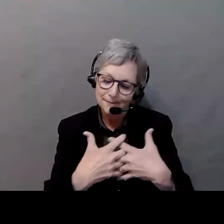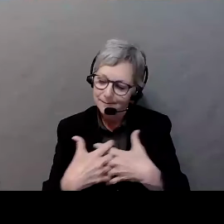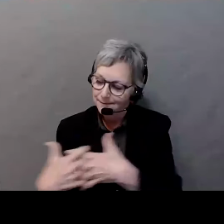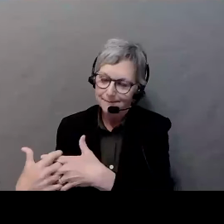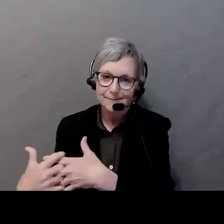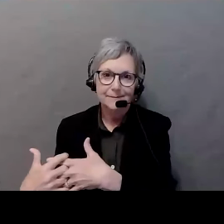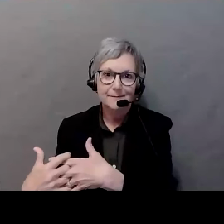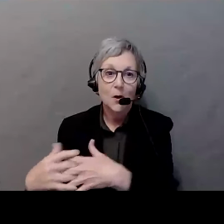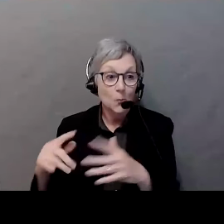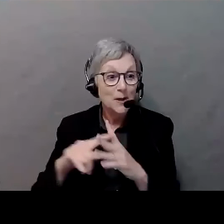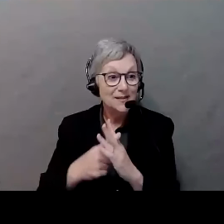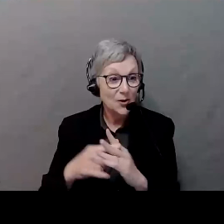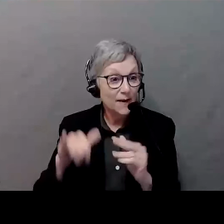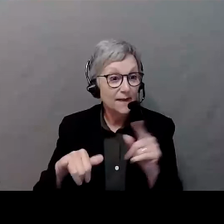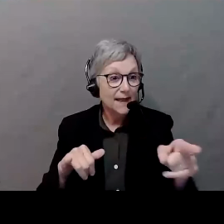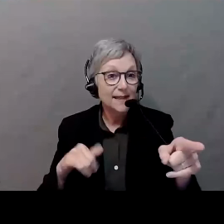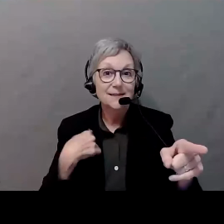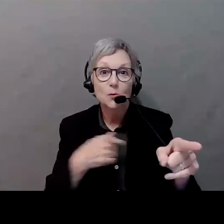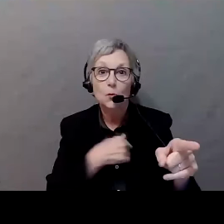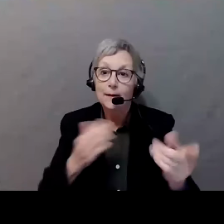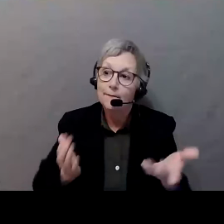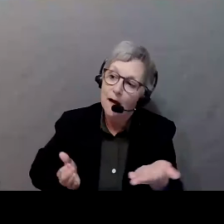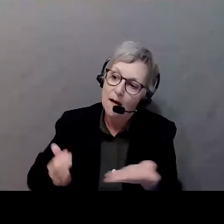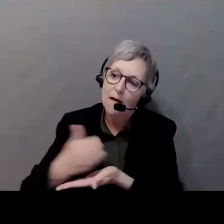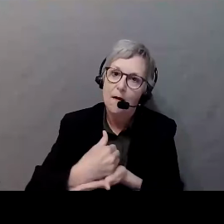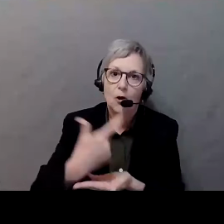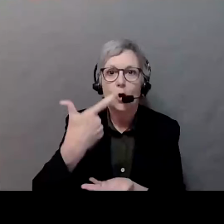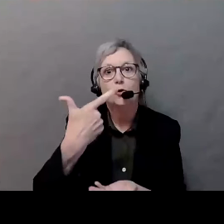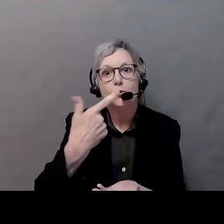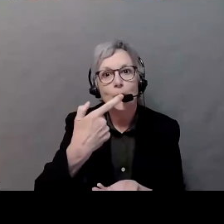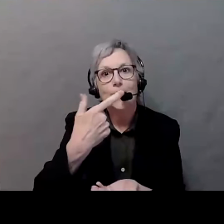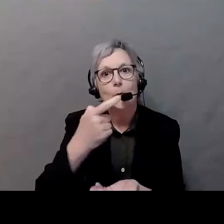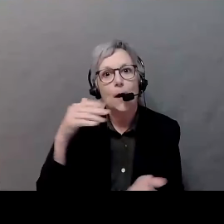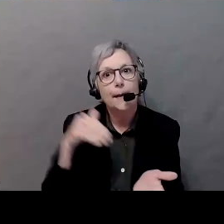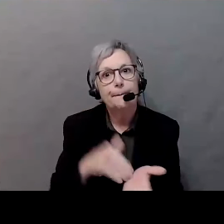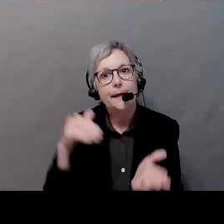WELL OVER $21 MILLION FOR THE ORGANIZATION. AS A NONPROFIT,